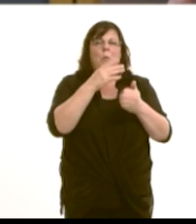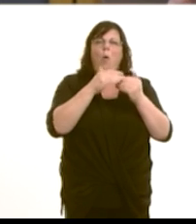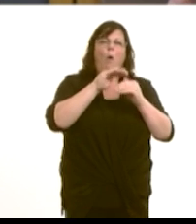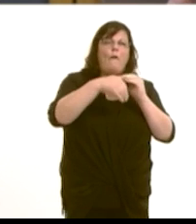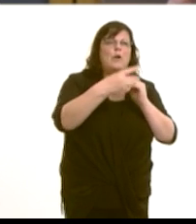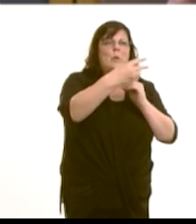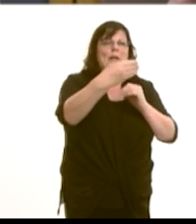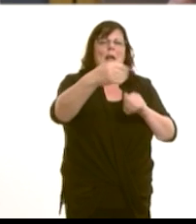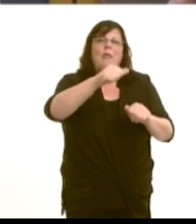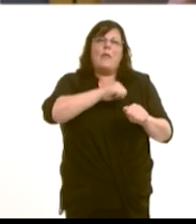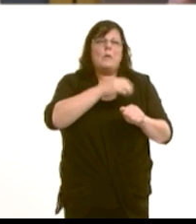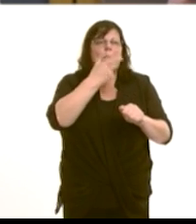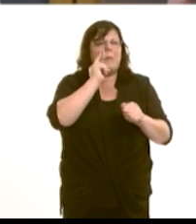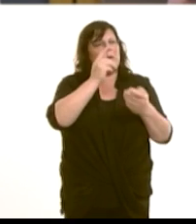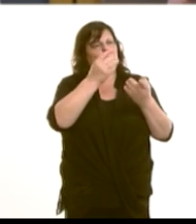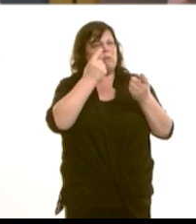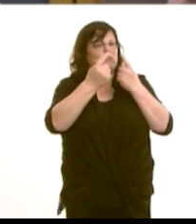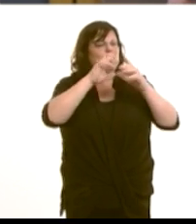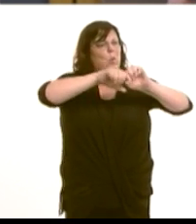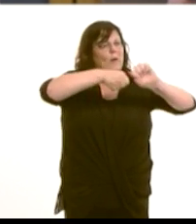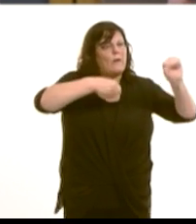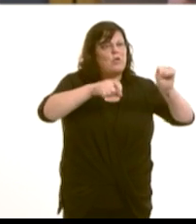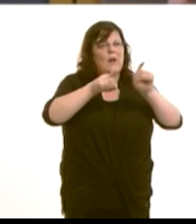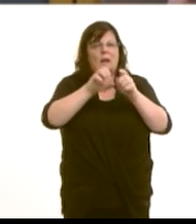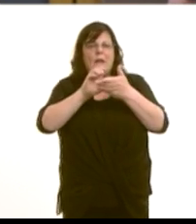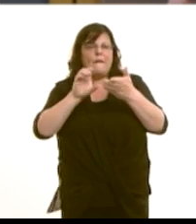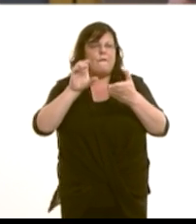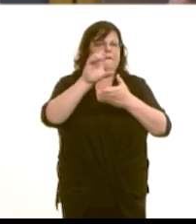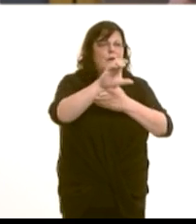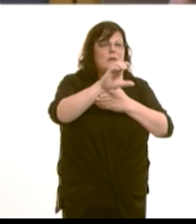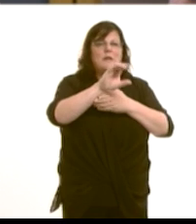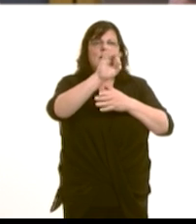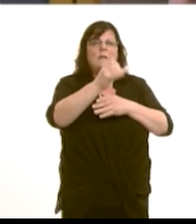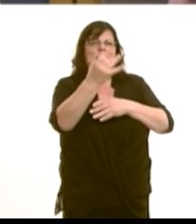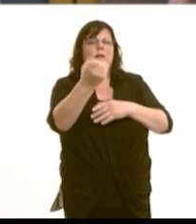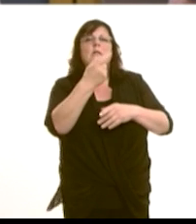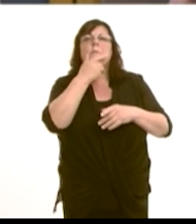and has funded 56,000 people into further learning since 2007.